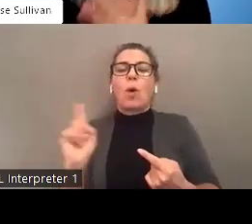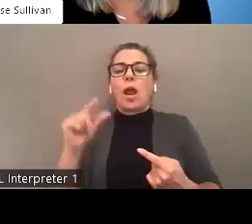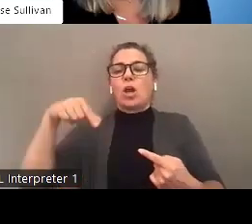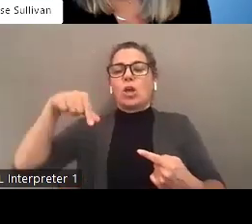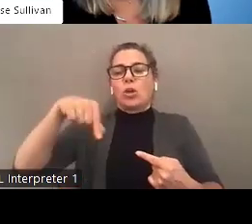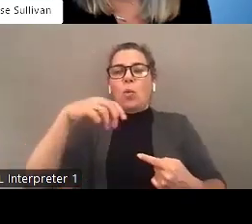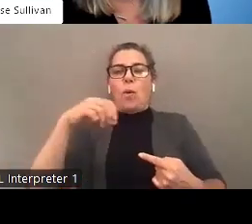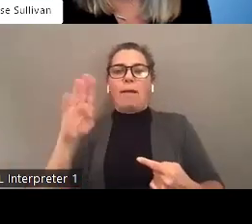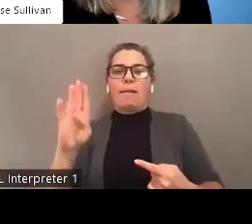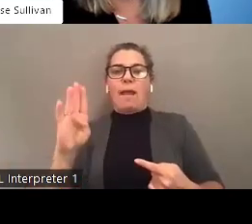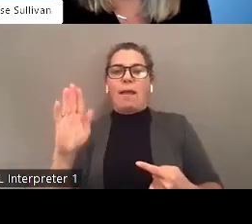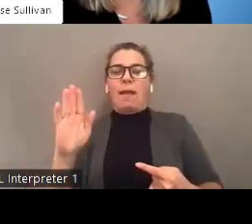and we'll try and help you out.